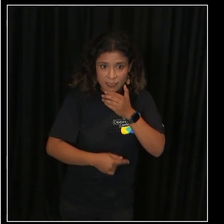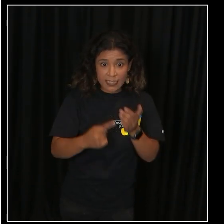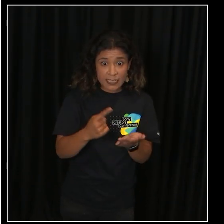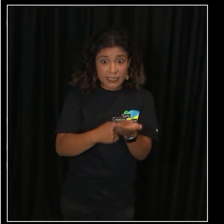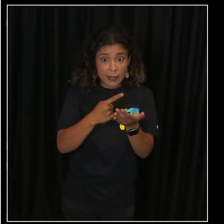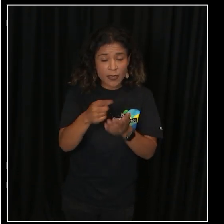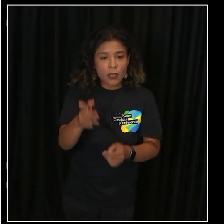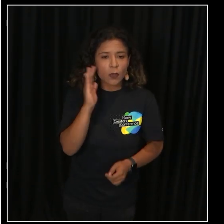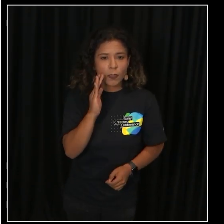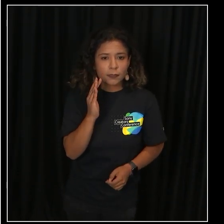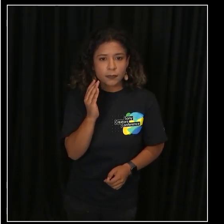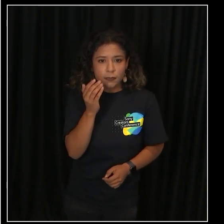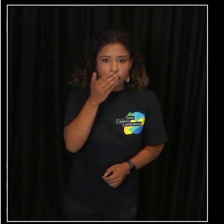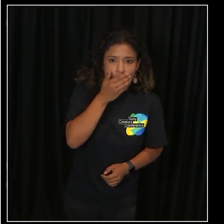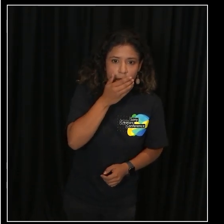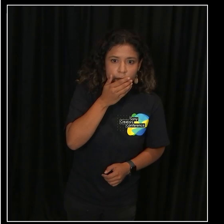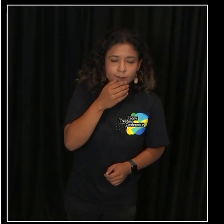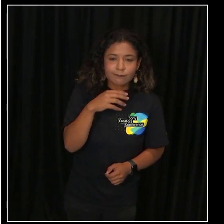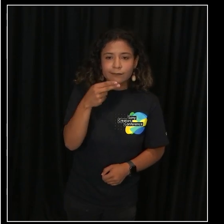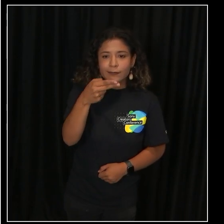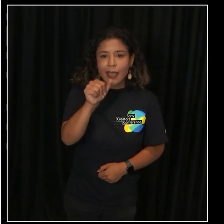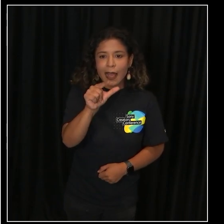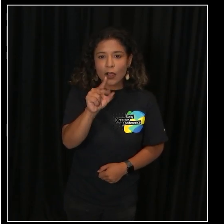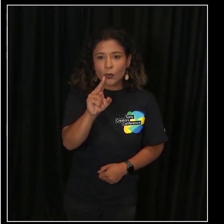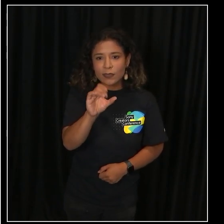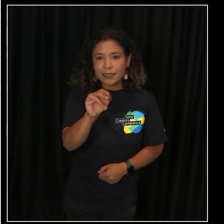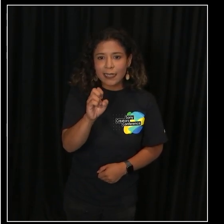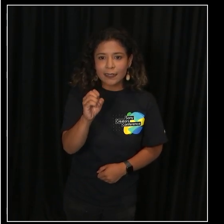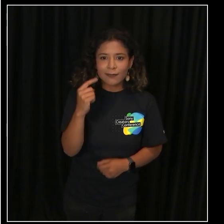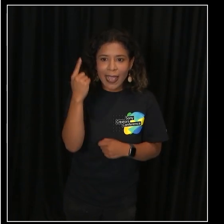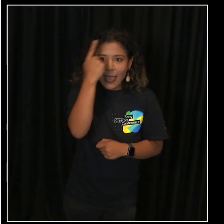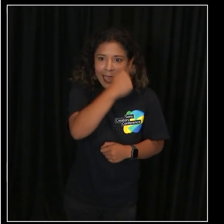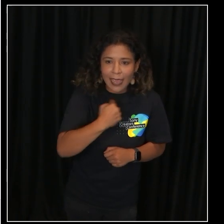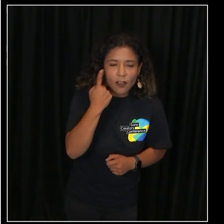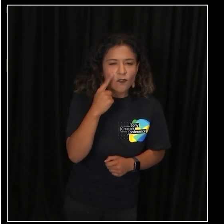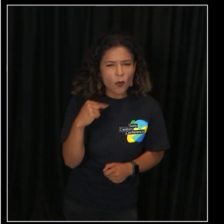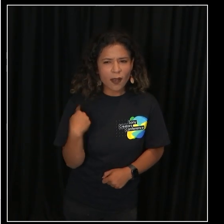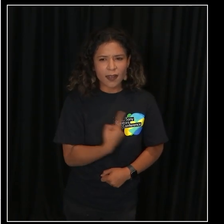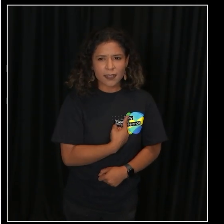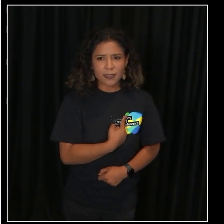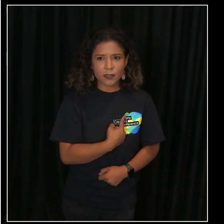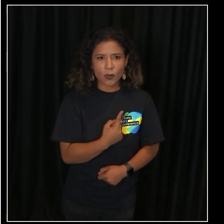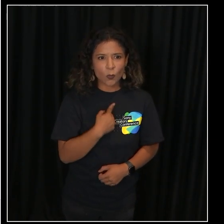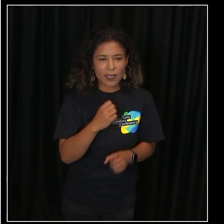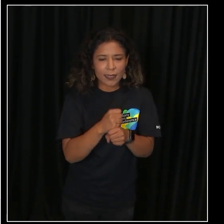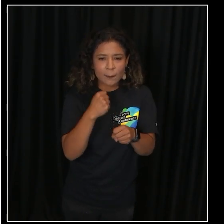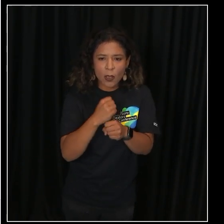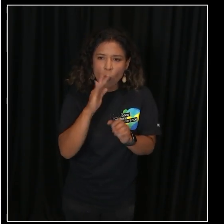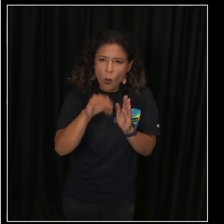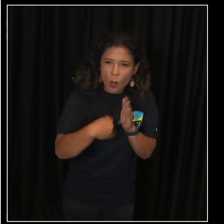So we asked for a gas mask, or like an N95. We actually start generating a whole human head. And so we're like, you know what?